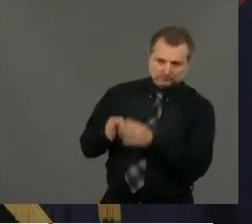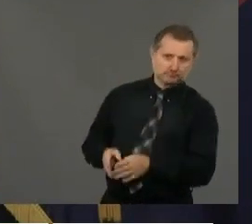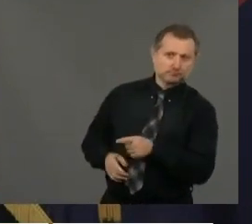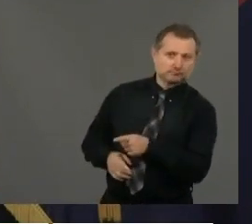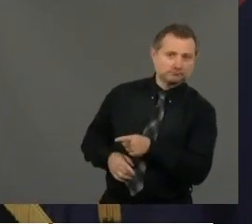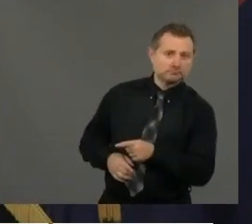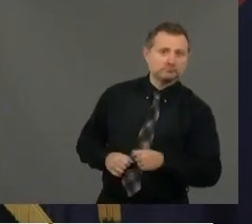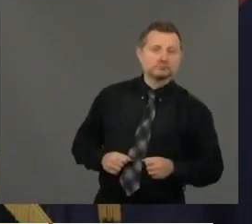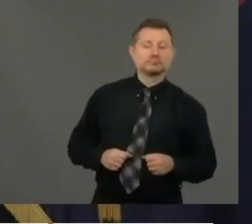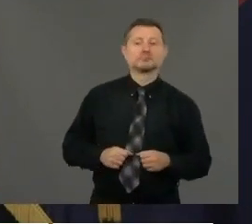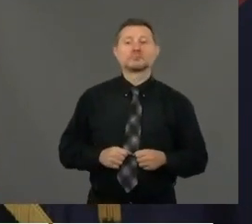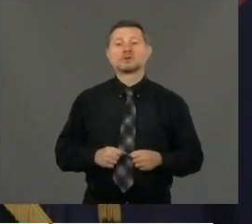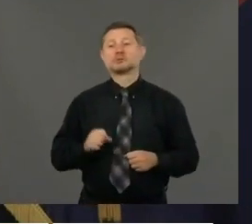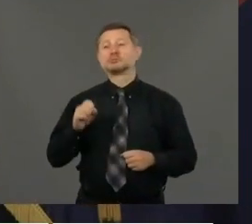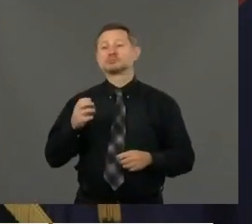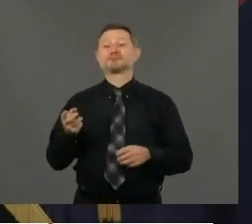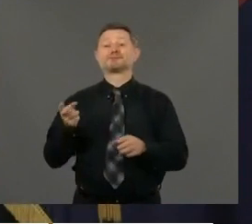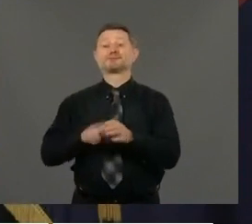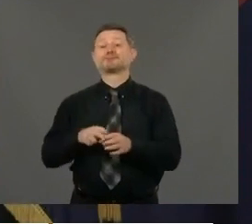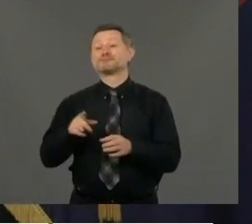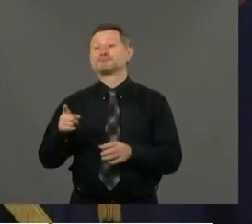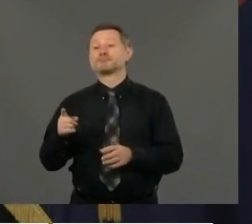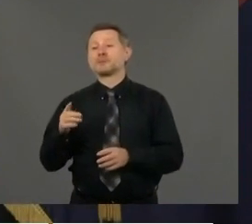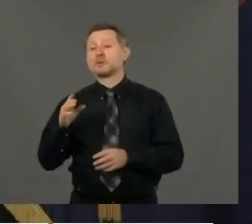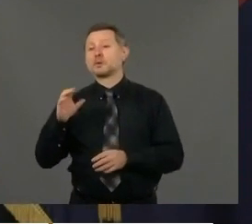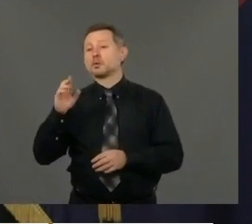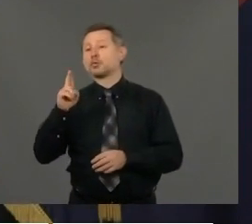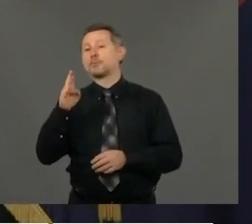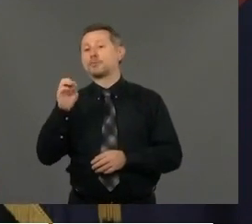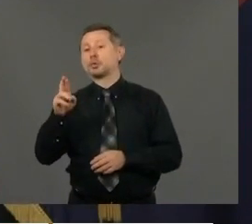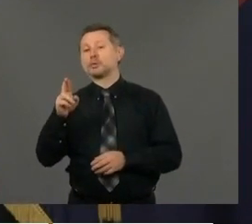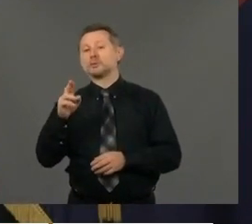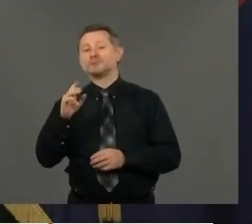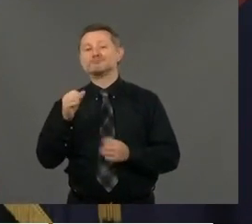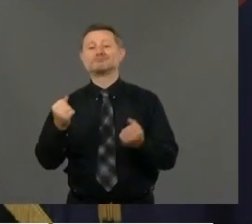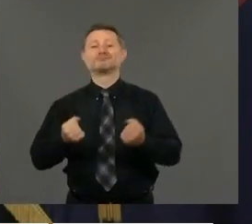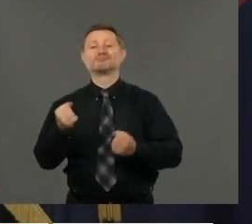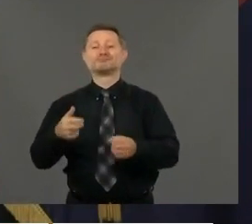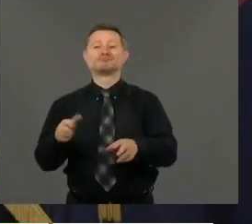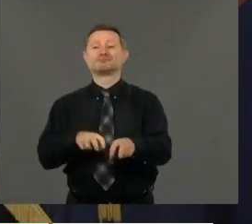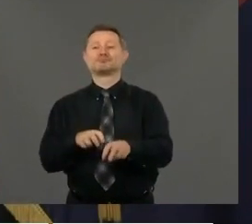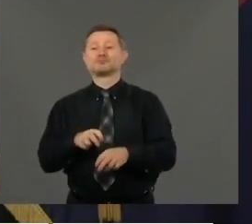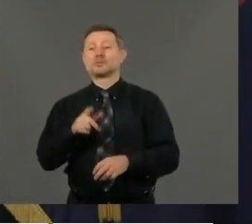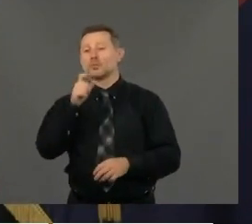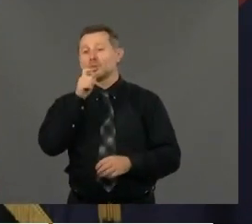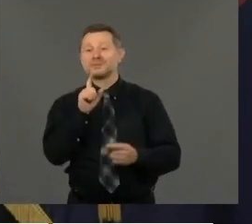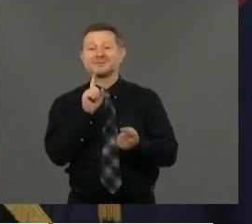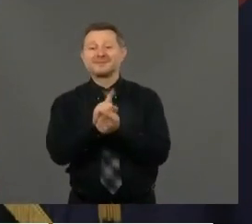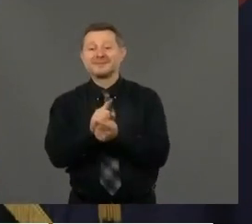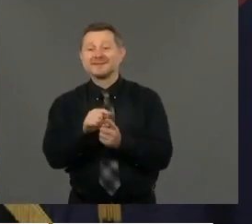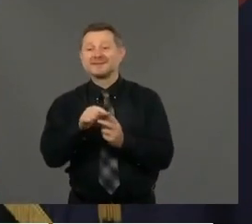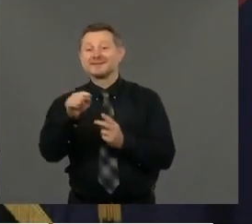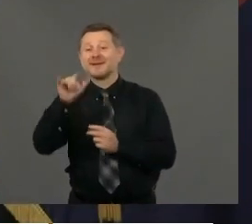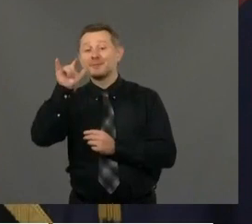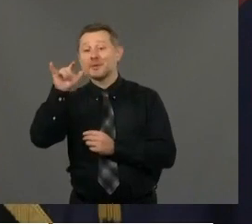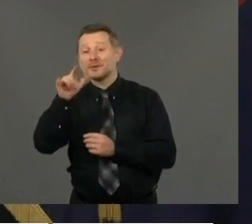I REMEMBER WHAT THAT STARTED.